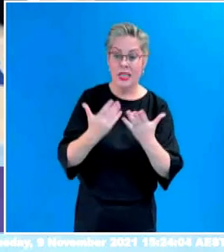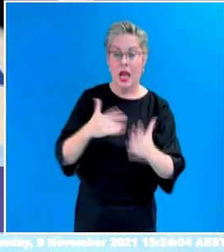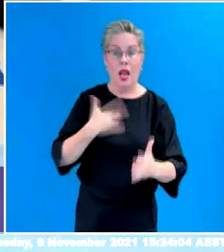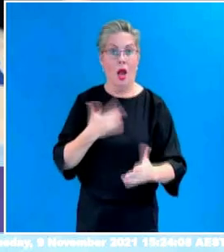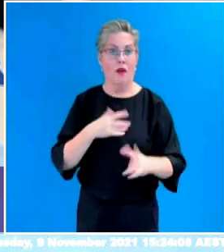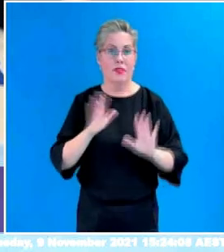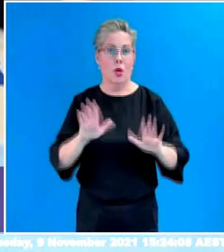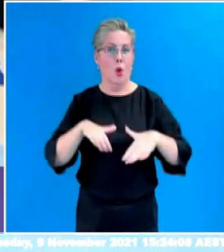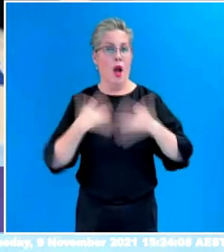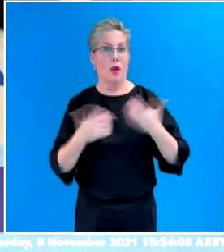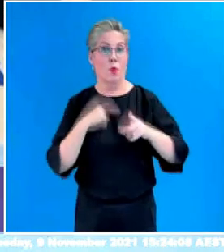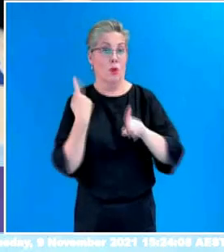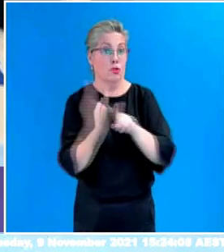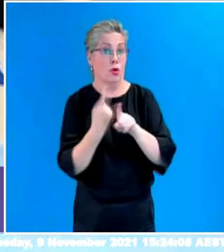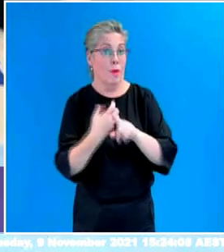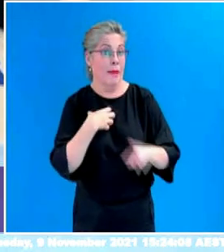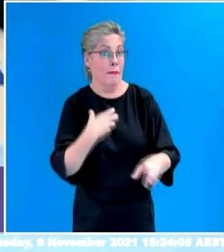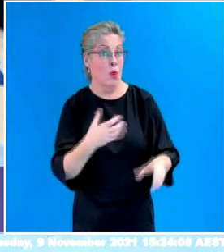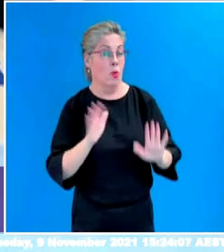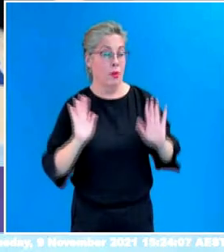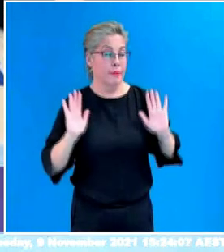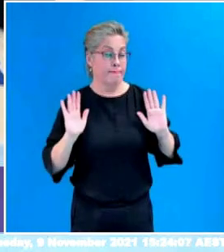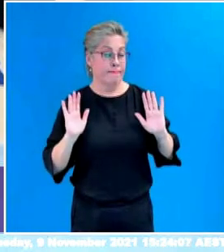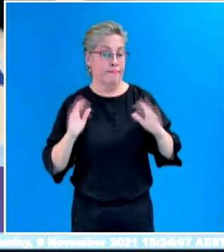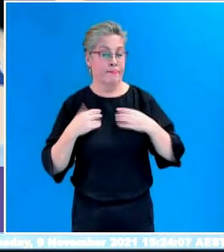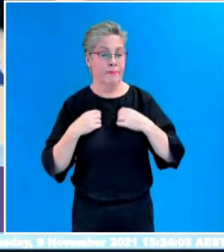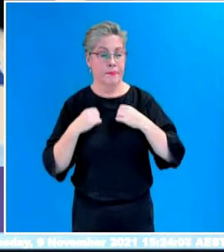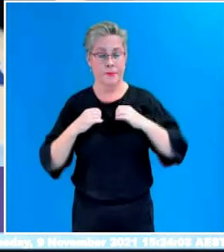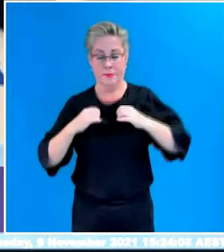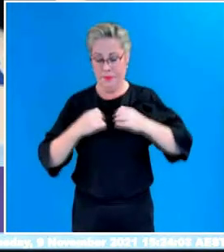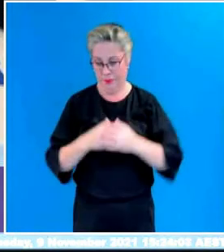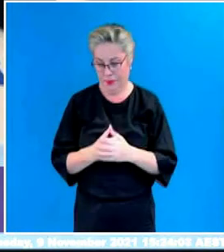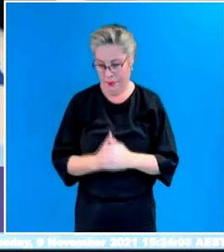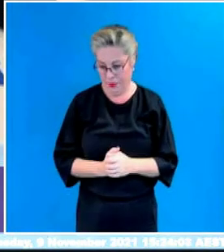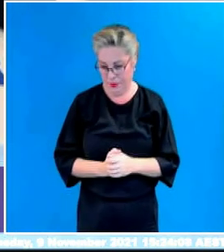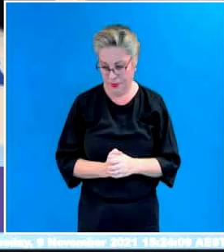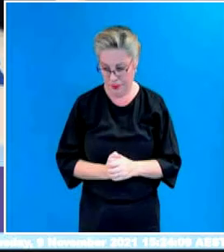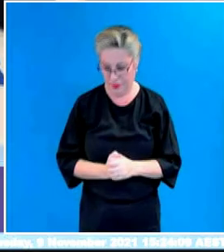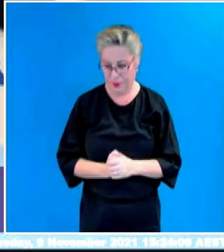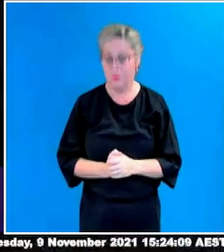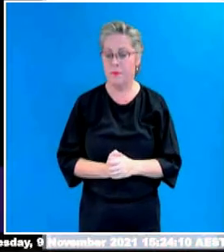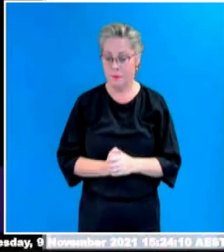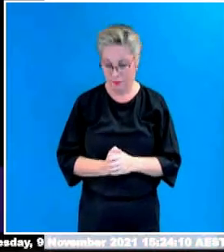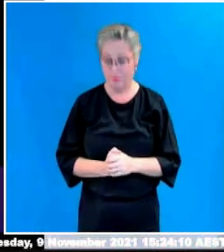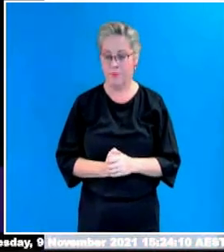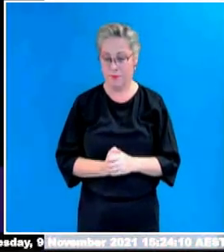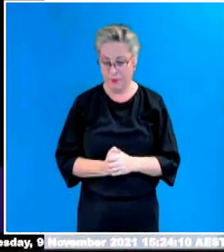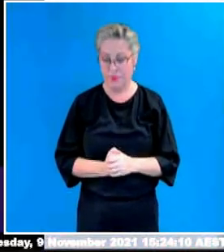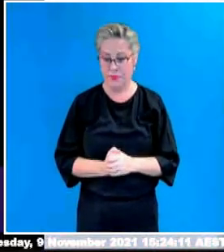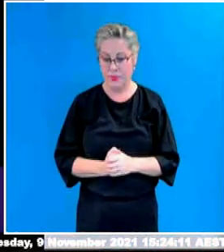We also asked you about the Australian Government's position on the concept of discrimination.